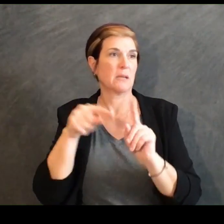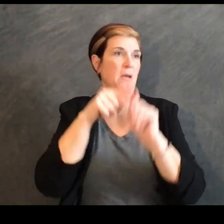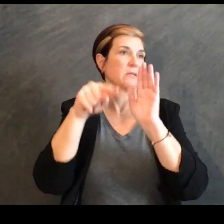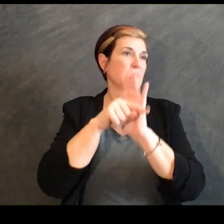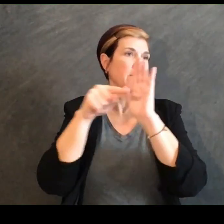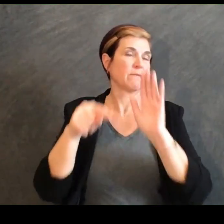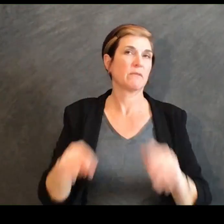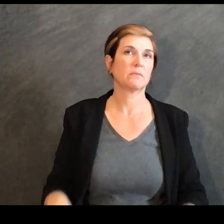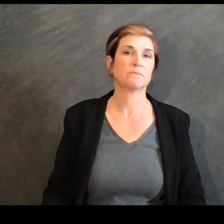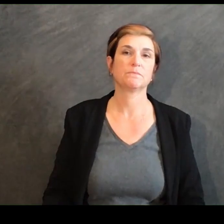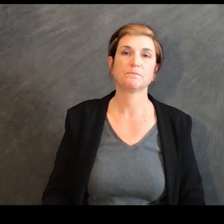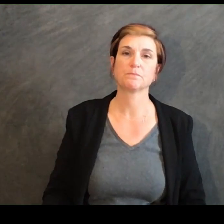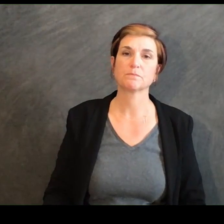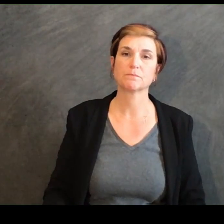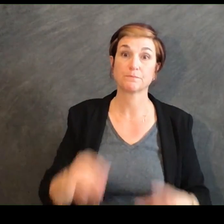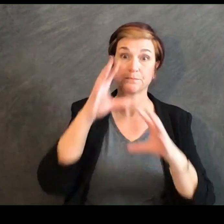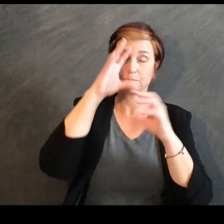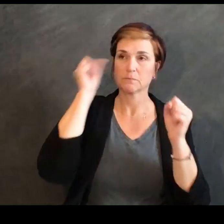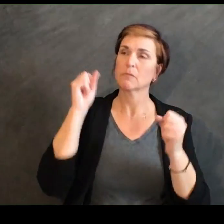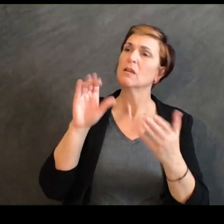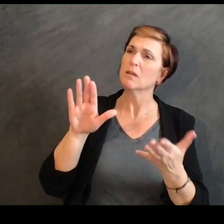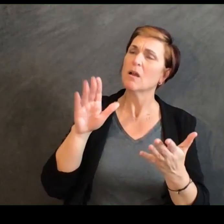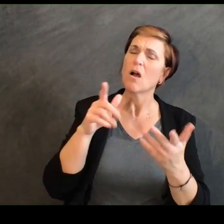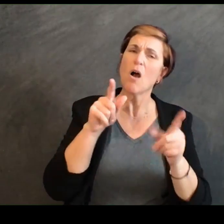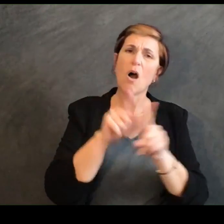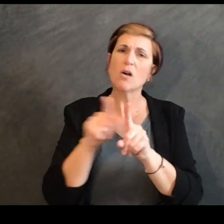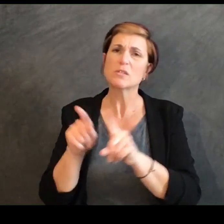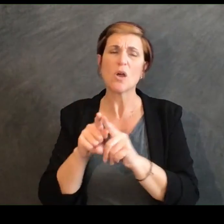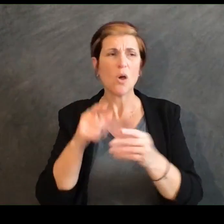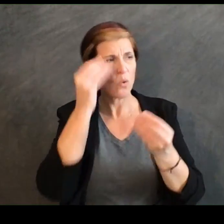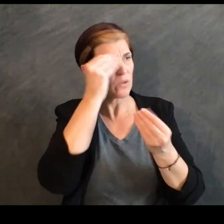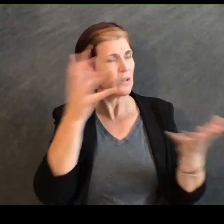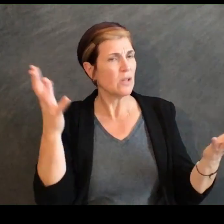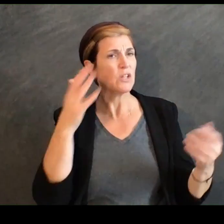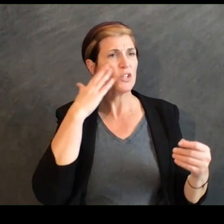closely with States and this you have a smaller form and more targeted form of